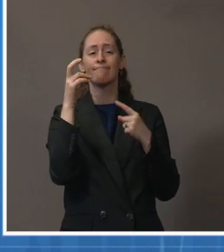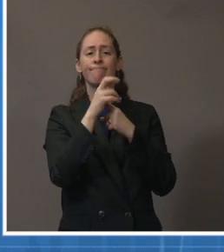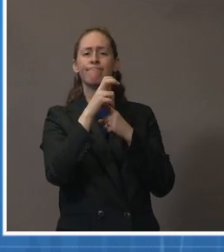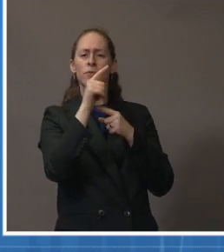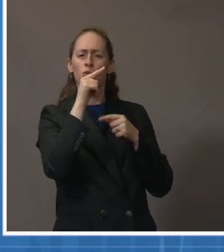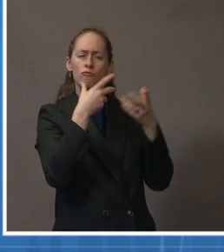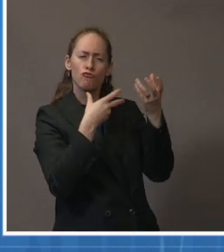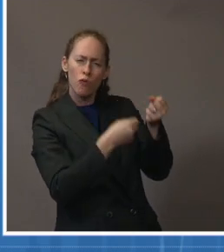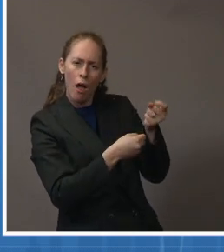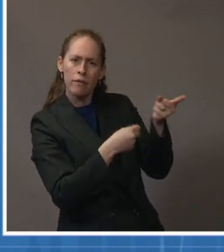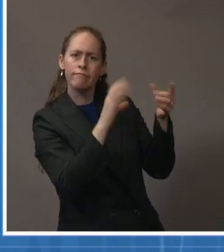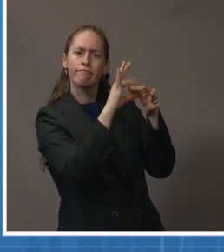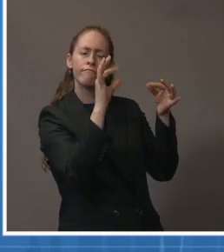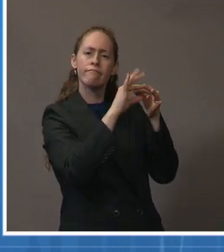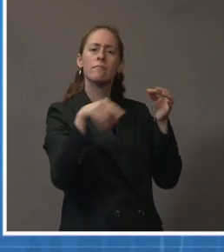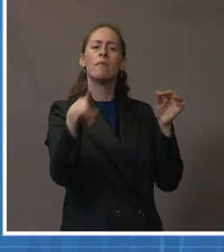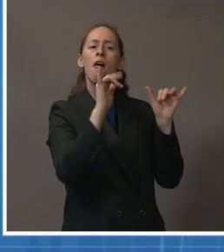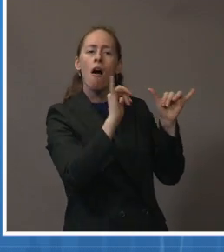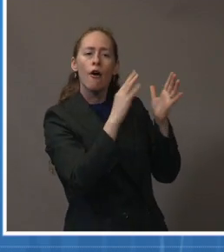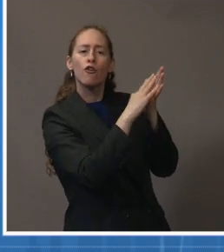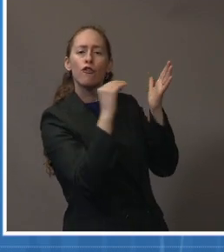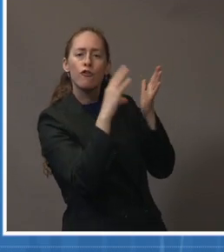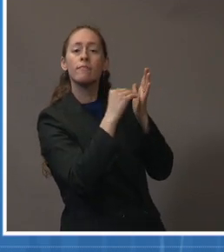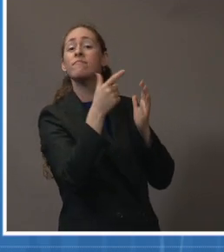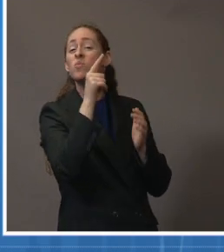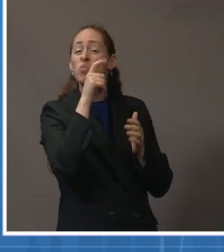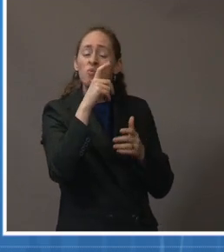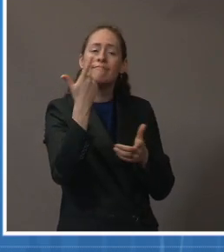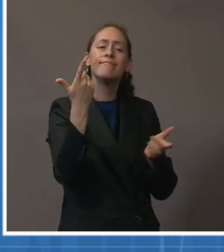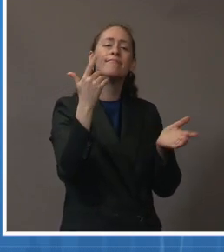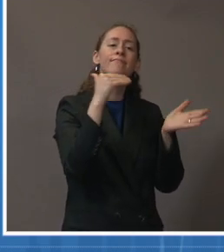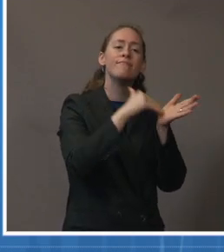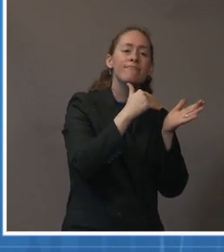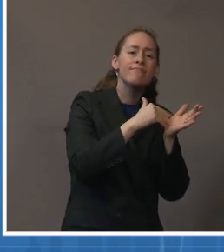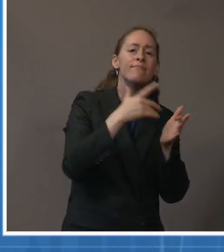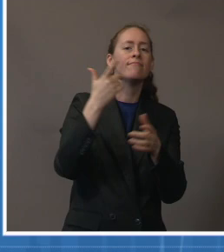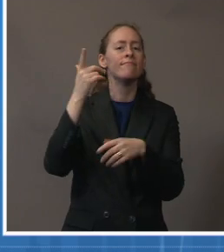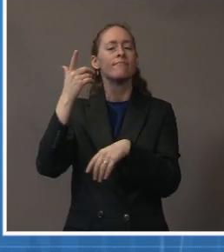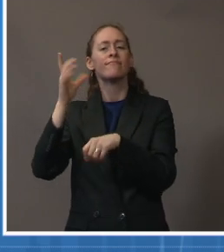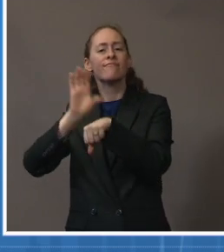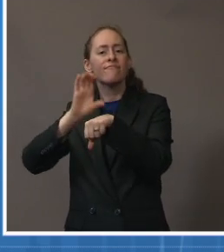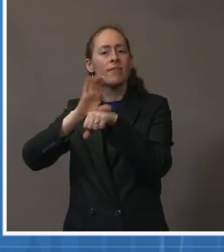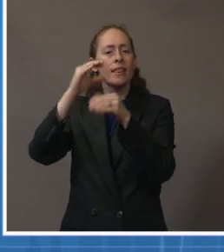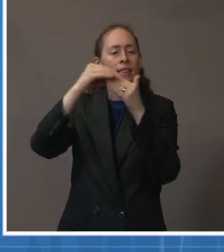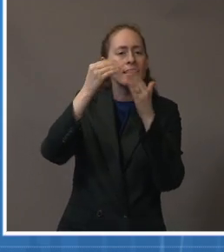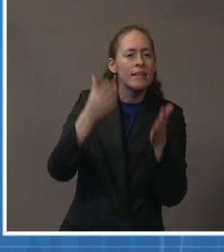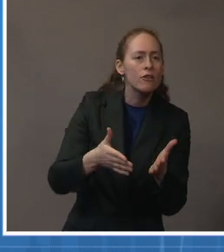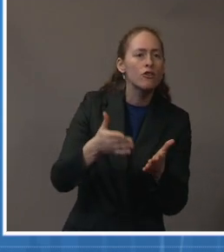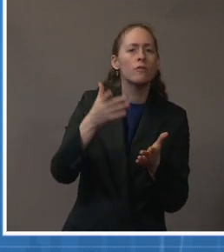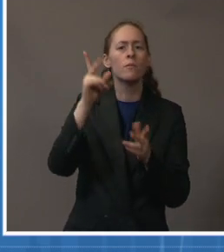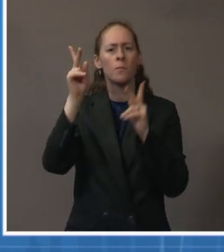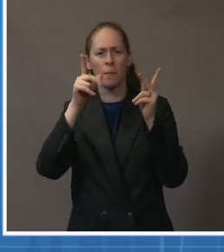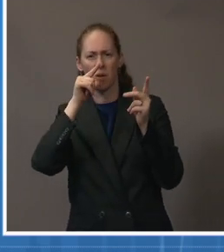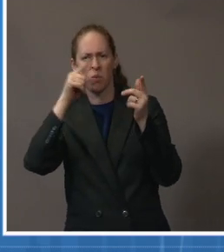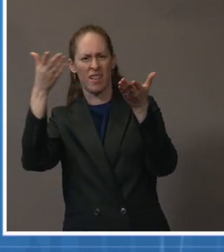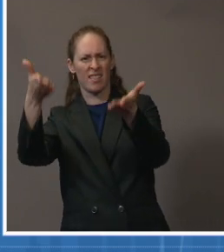including doctors and faith leaders. So we need to bring the vaccines to where people are and answer the questions that people have.